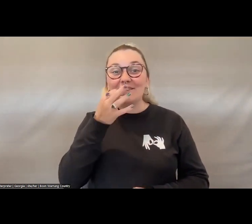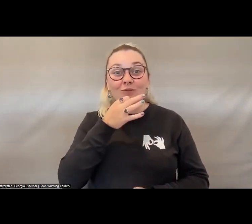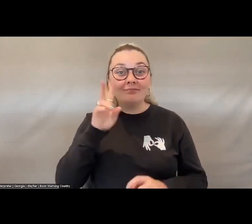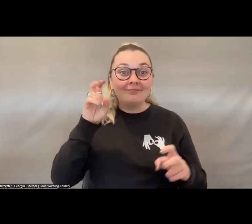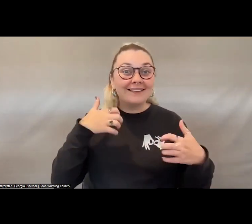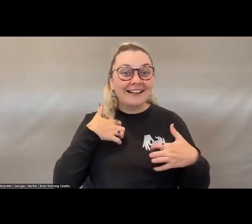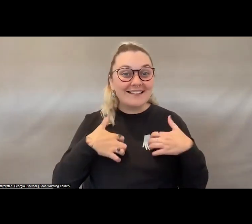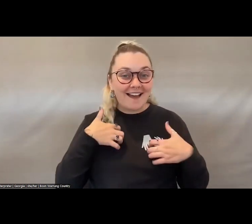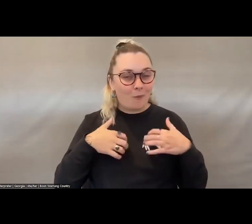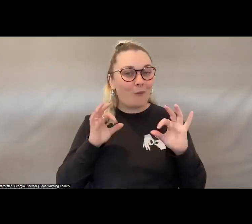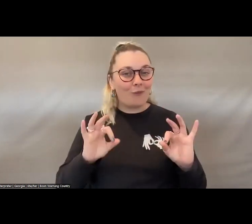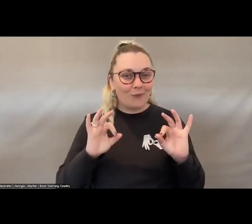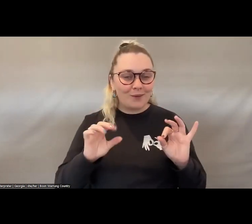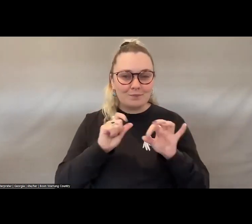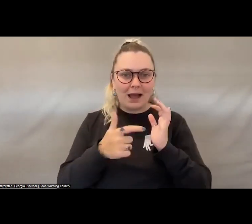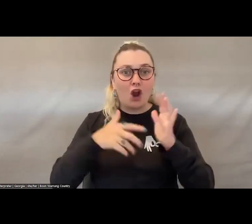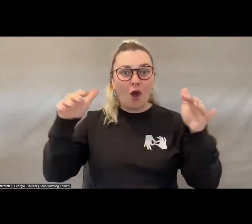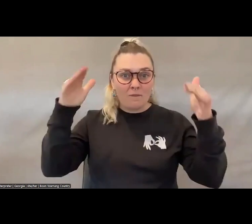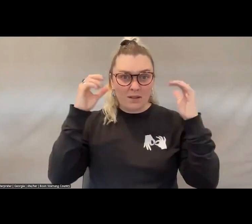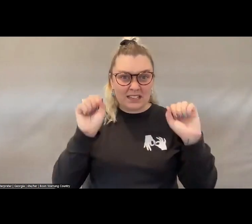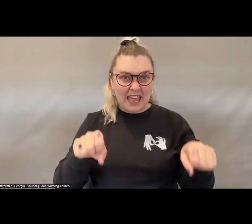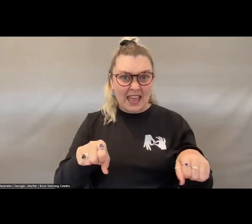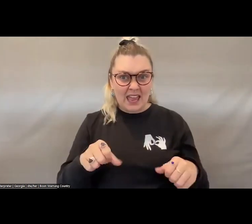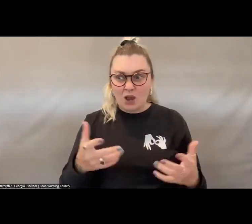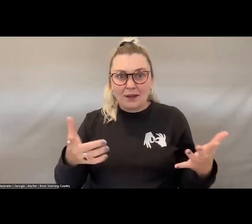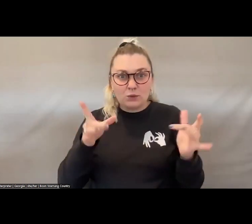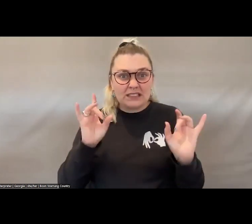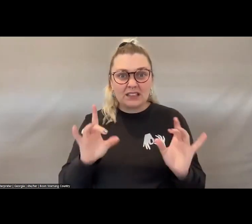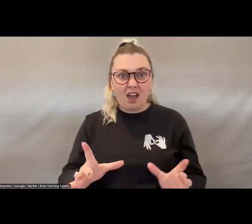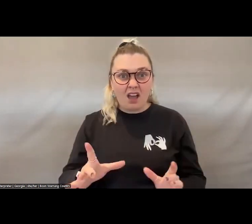a big one, but also overwhelming. When you start, especially if you